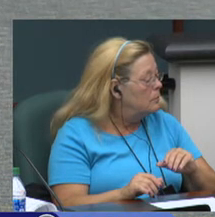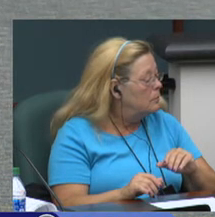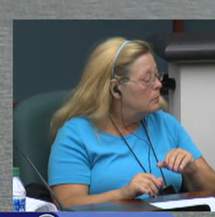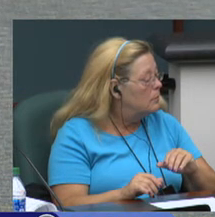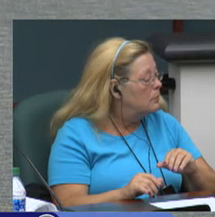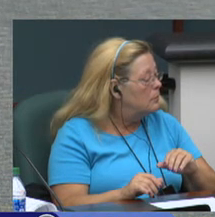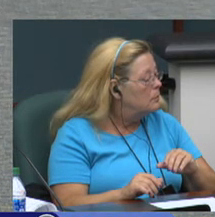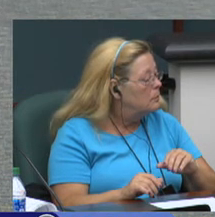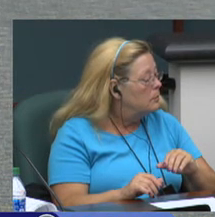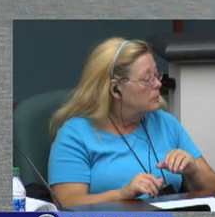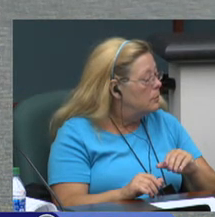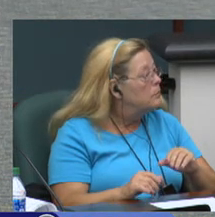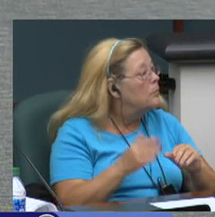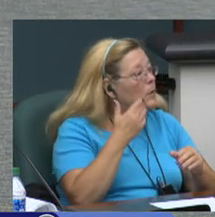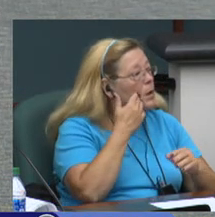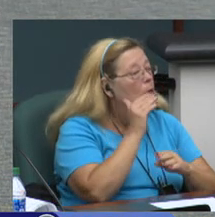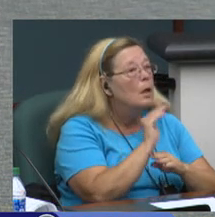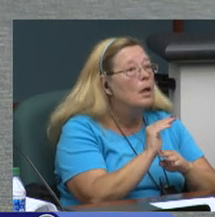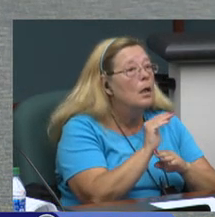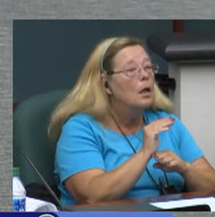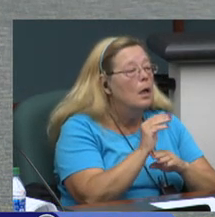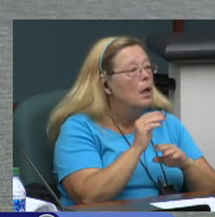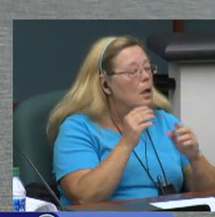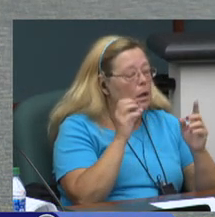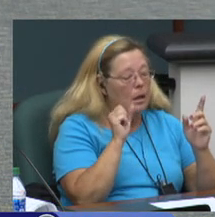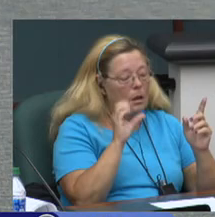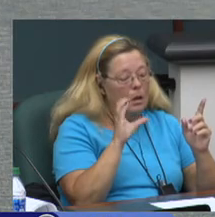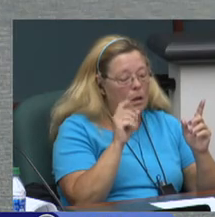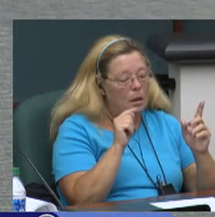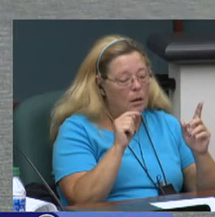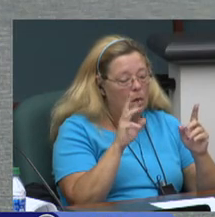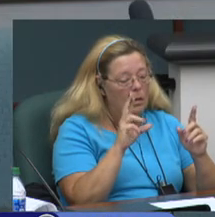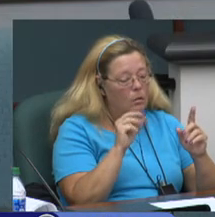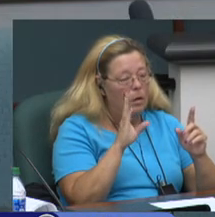good evening my name is Scott Robinson I'm the assistant director for the